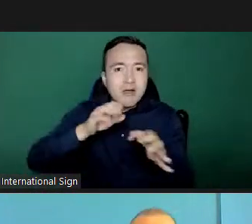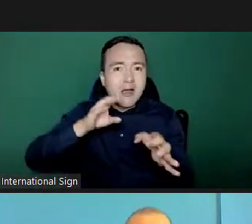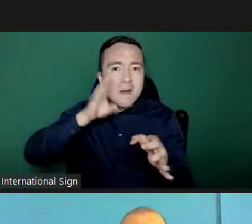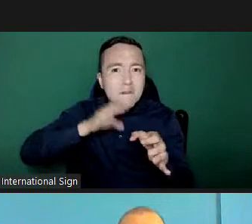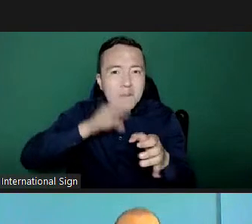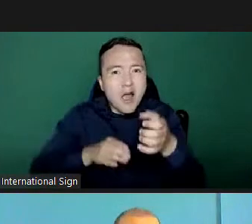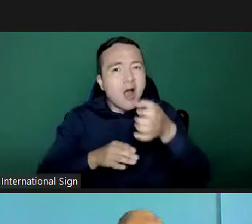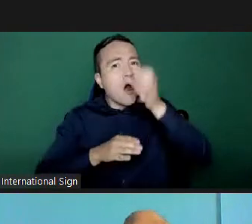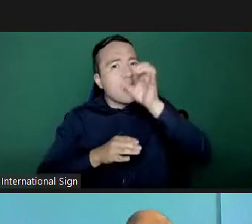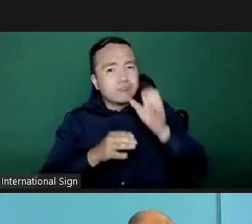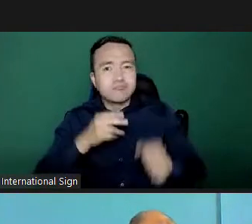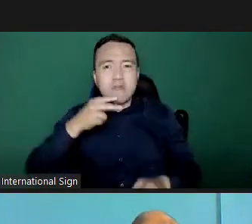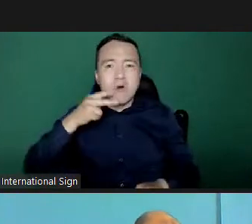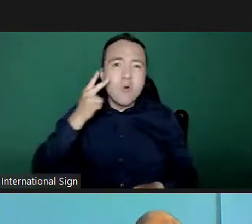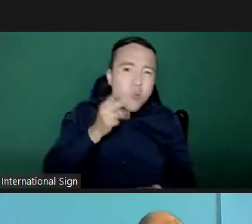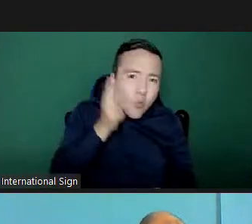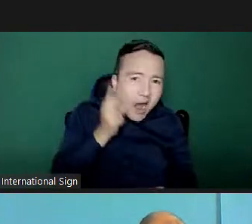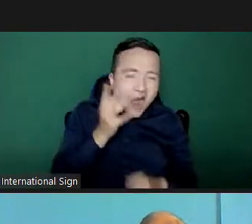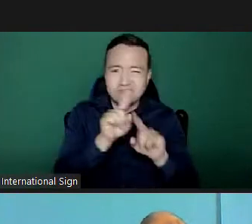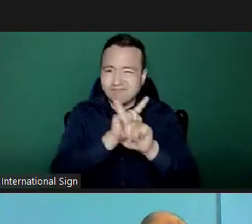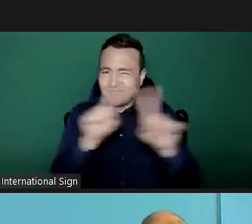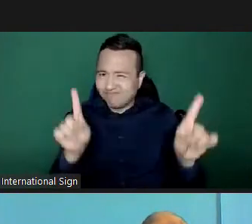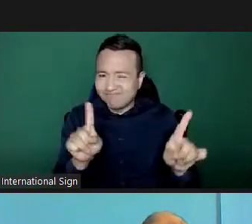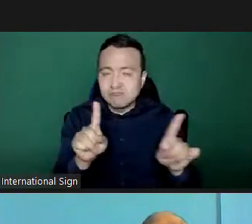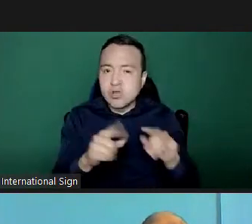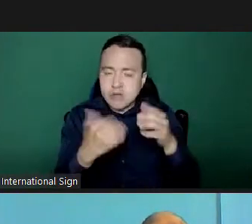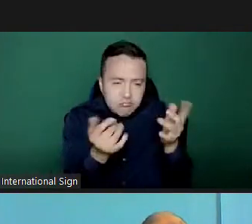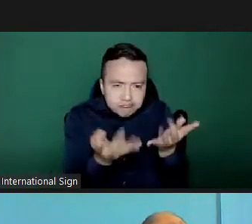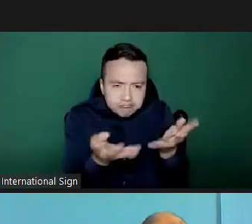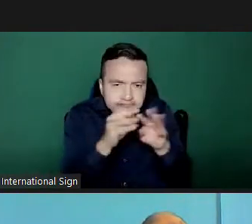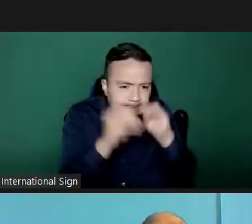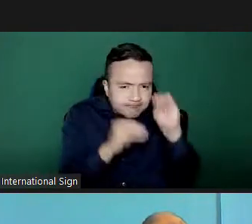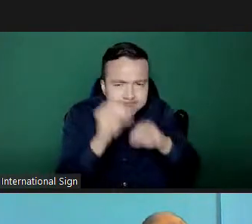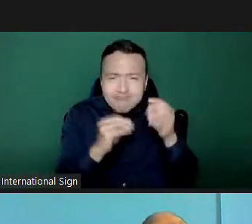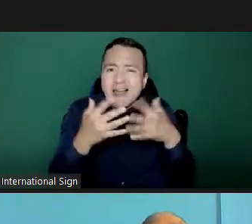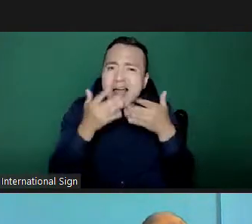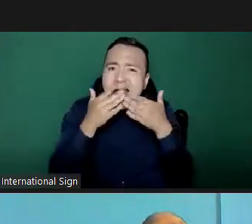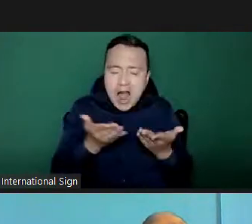around beverages in schools, national school nutrition standards,